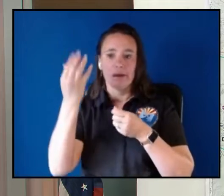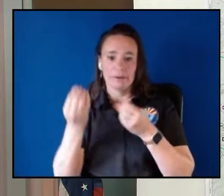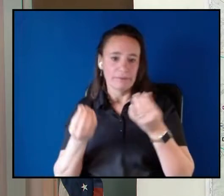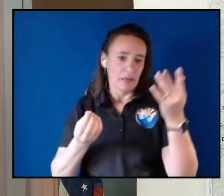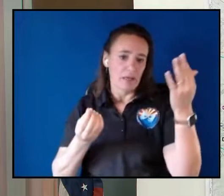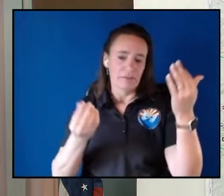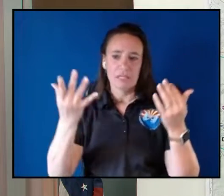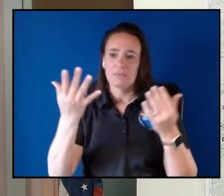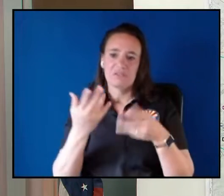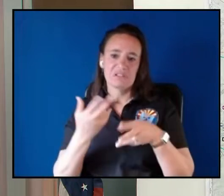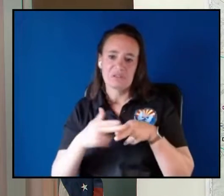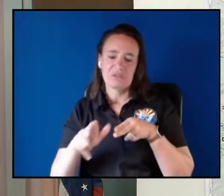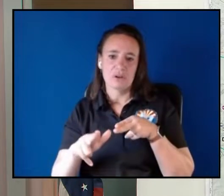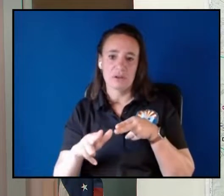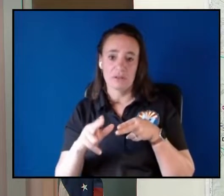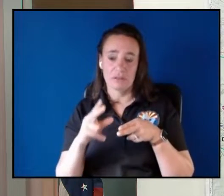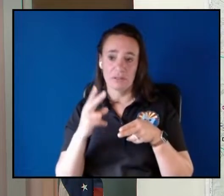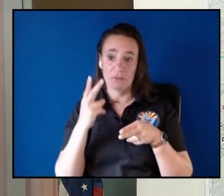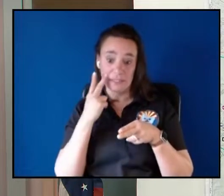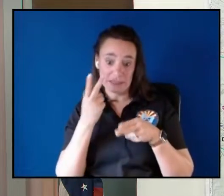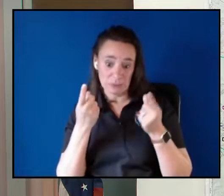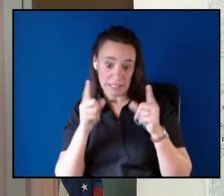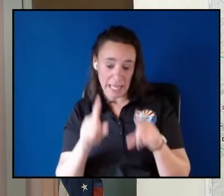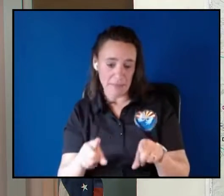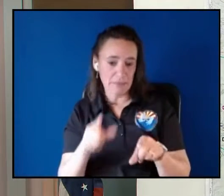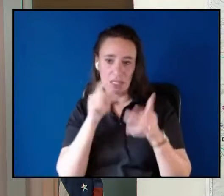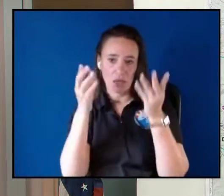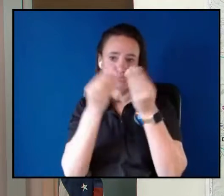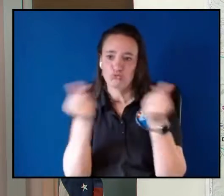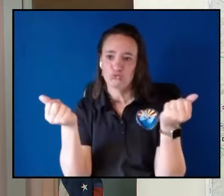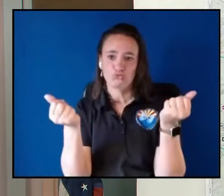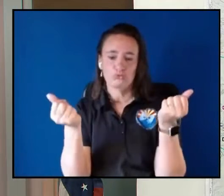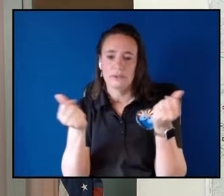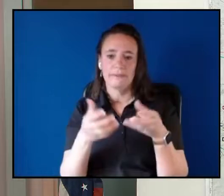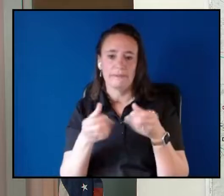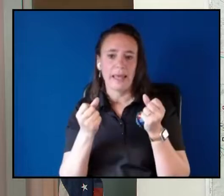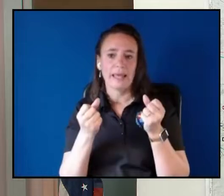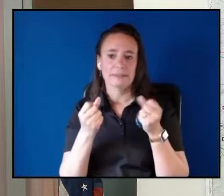If you didn't see it right when it was happening, it went away fairly quickly as far as that smoke column that came up.